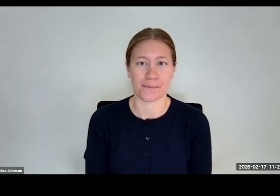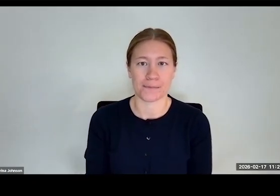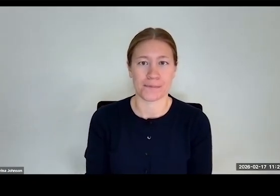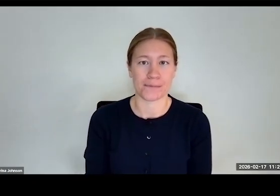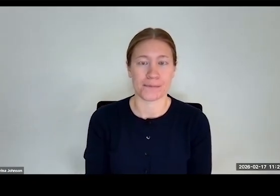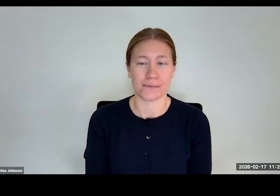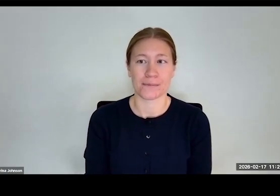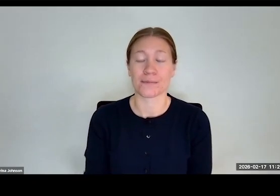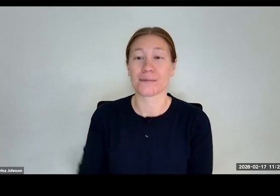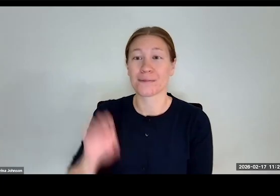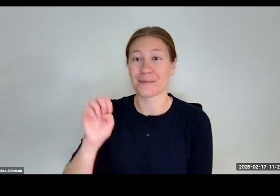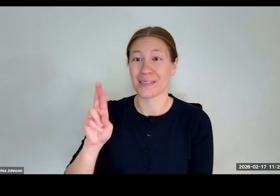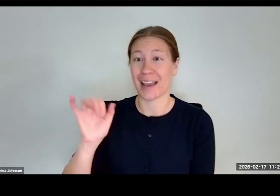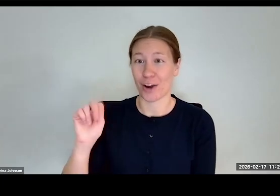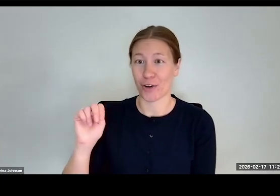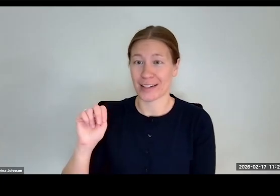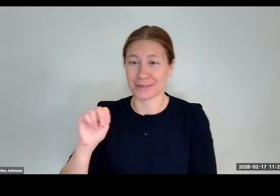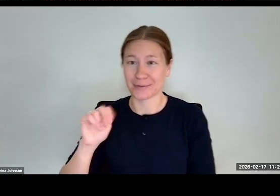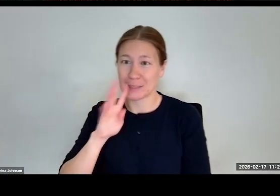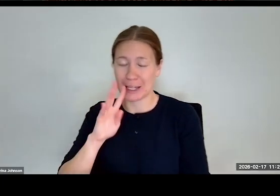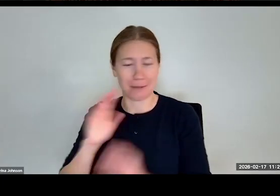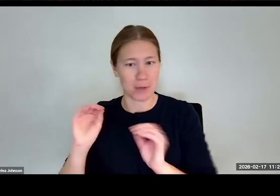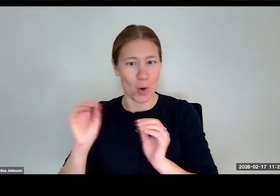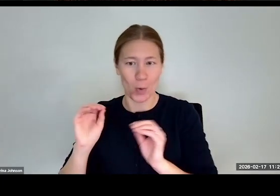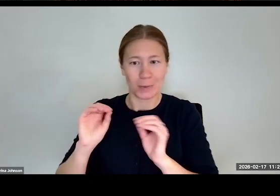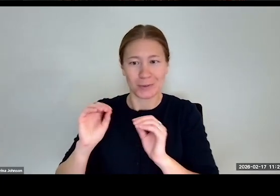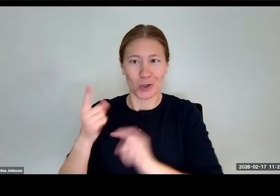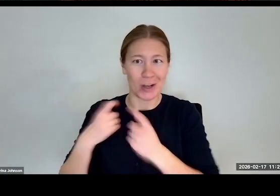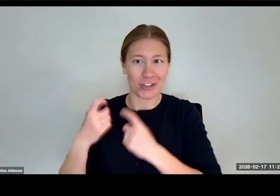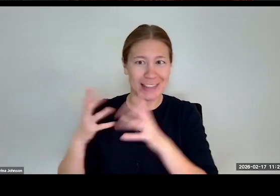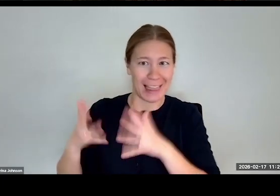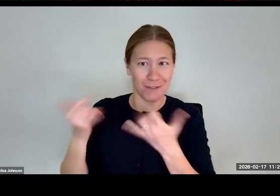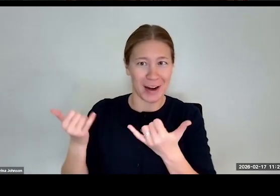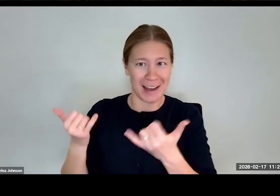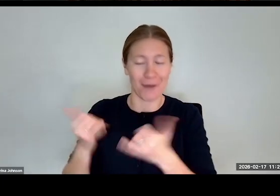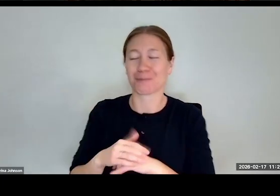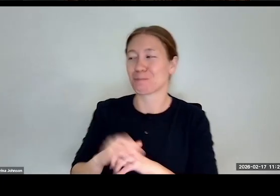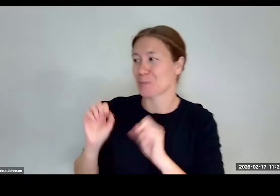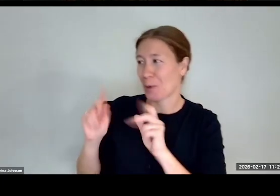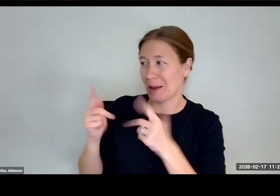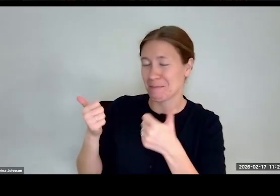Hi Jess, this is Erin. Nothing outstanding right now. Okay, phenomenal. I'm gonna keep going if you have a question, remember to insert it into q and a.